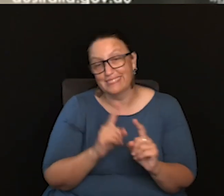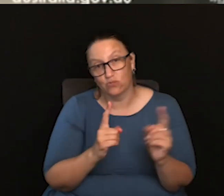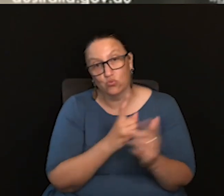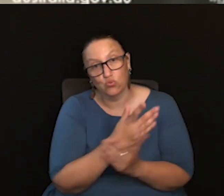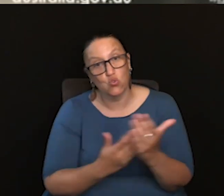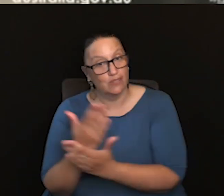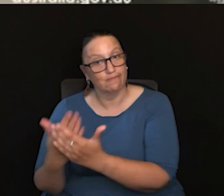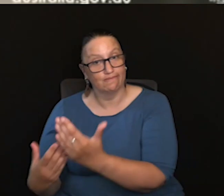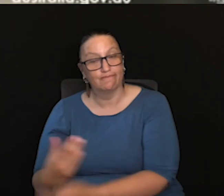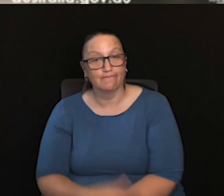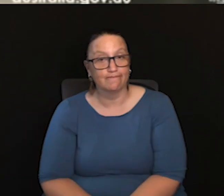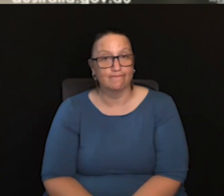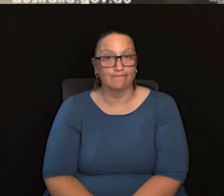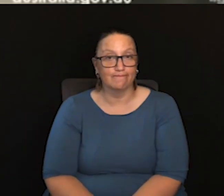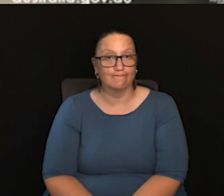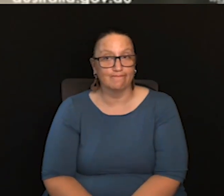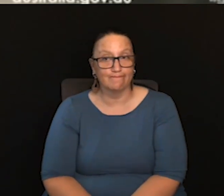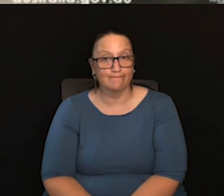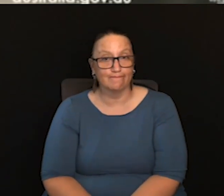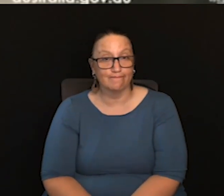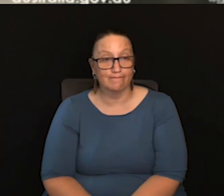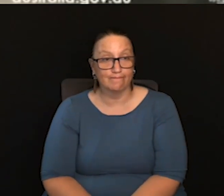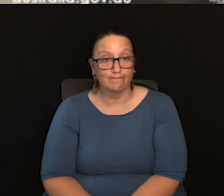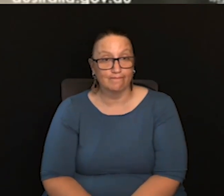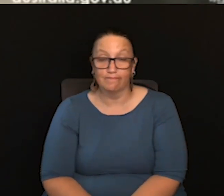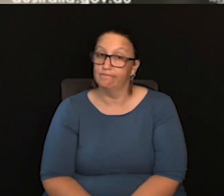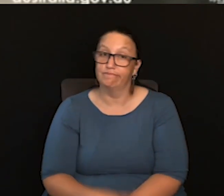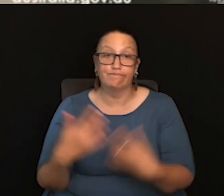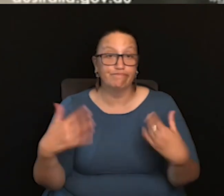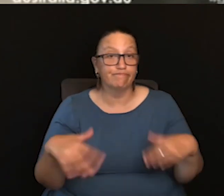it can help save your life and protect your life. One dose is better than no dose.